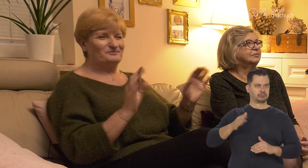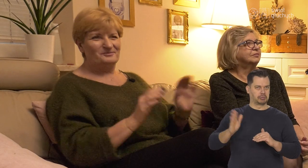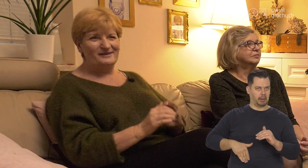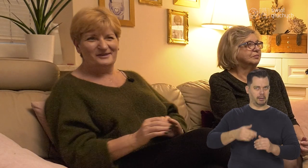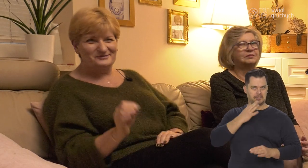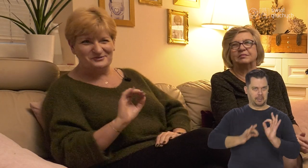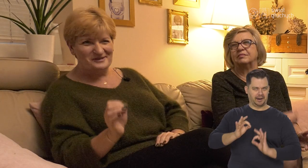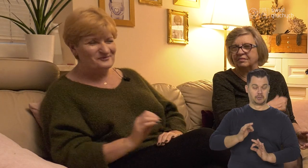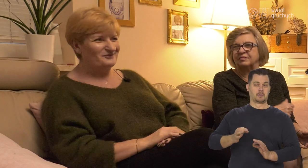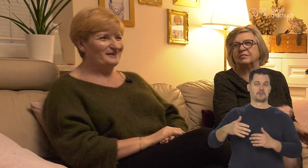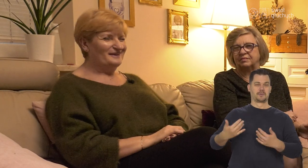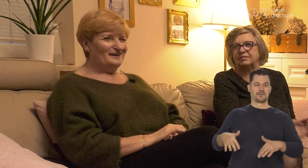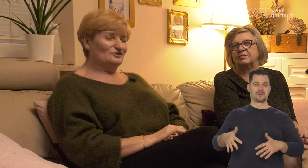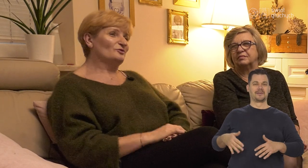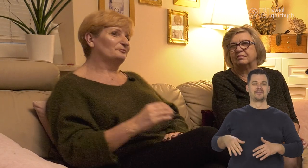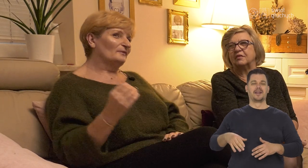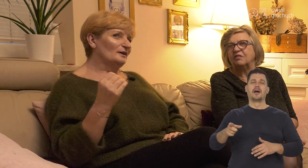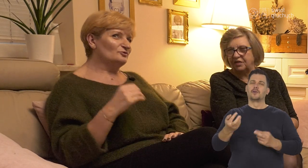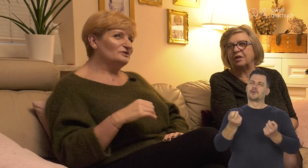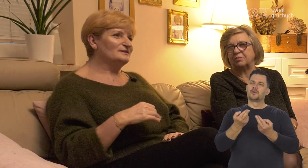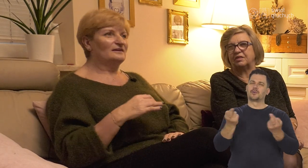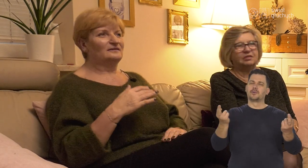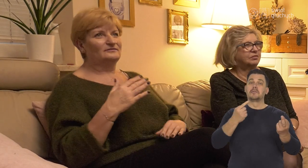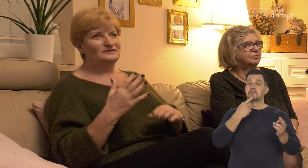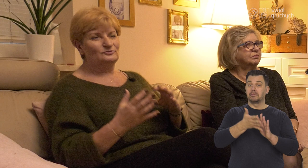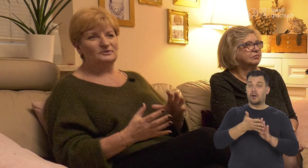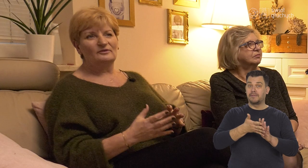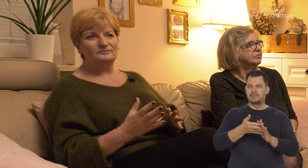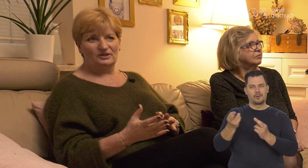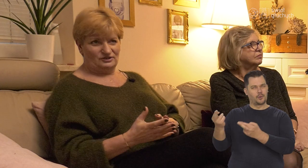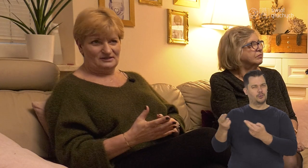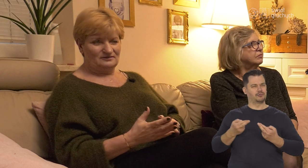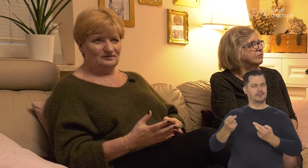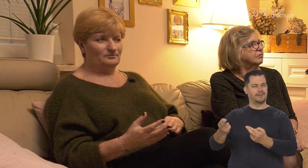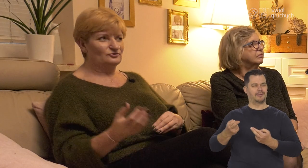He corrects me right away if I say something wrong. Anyway, there is a difference in sign language too.